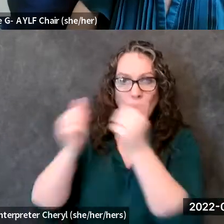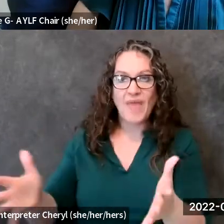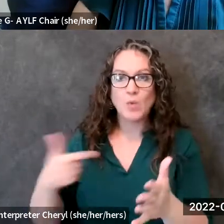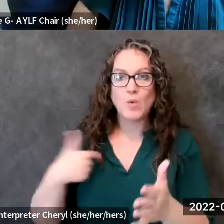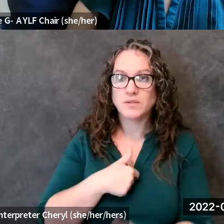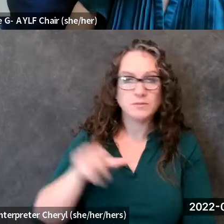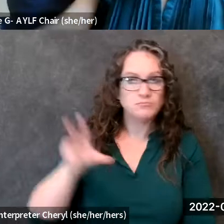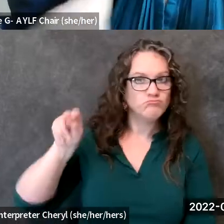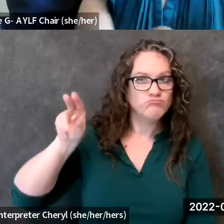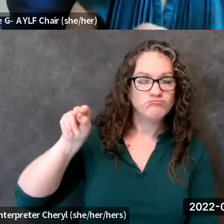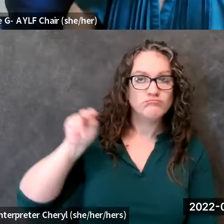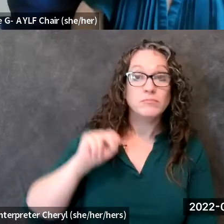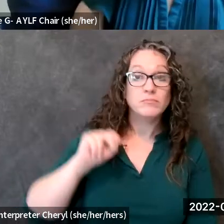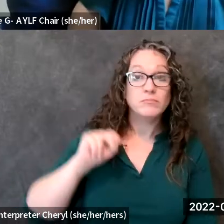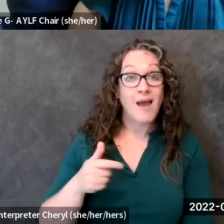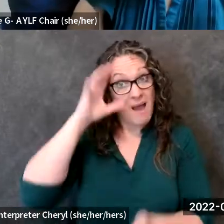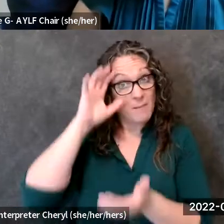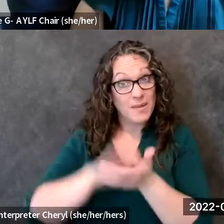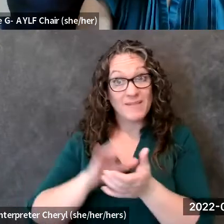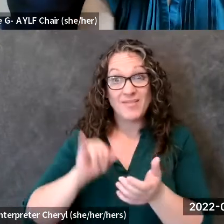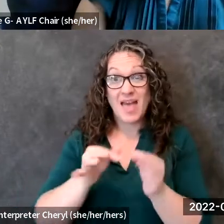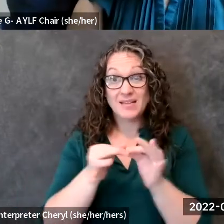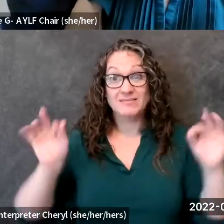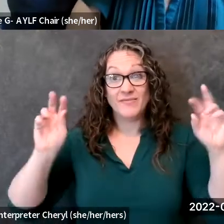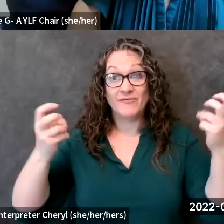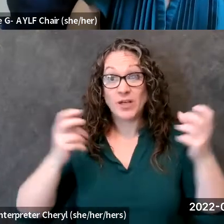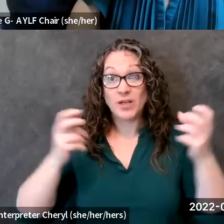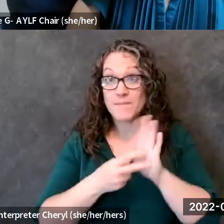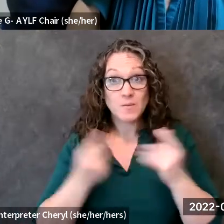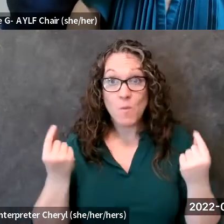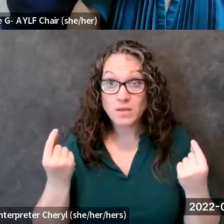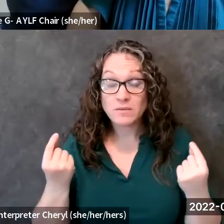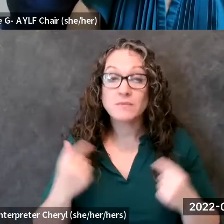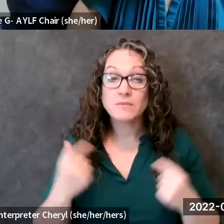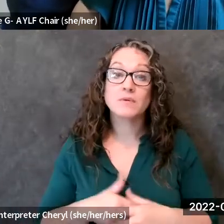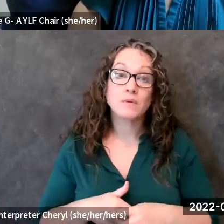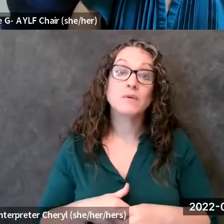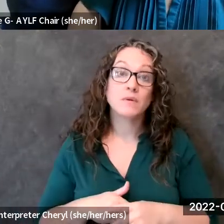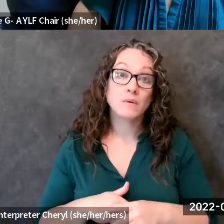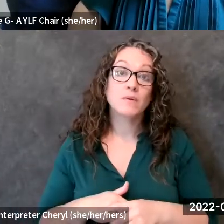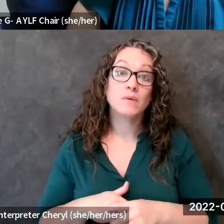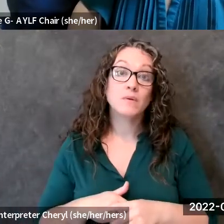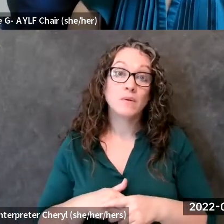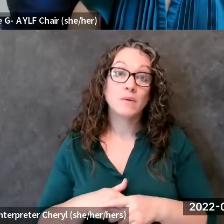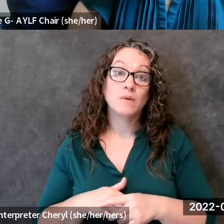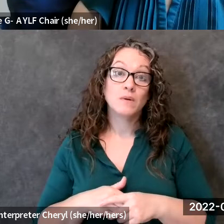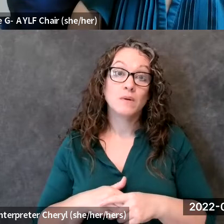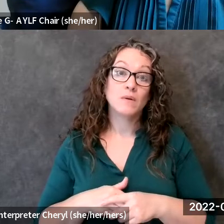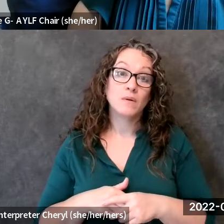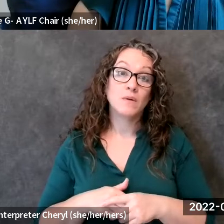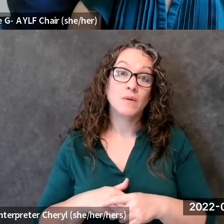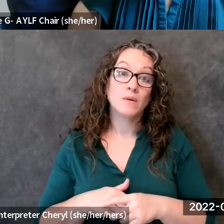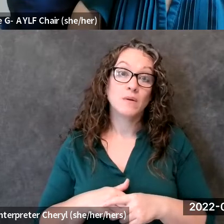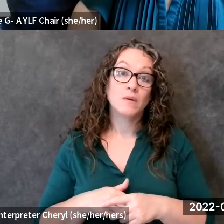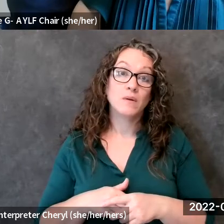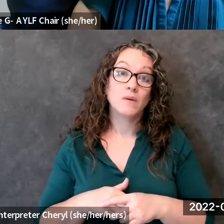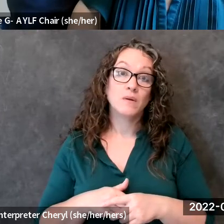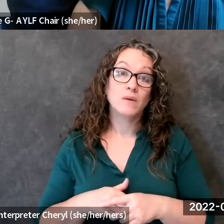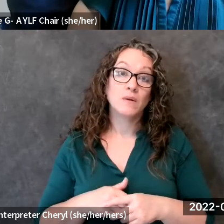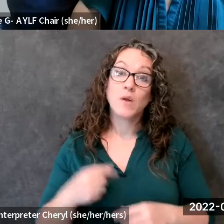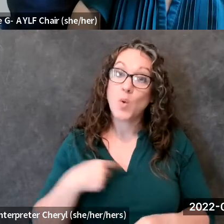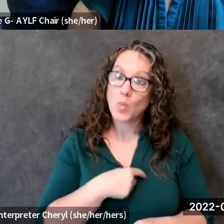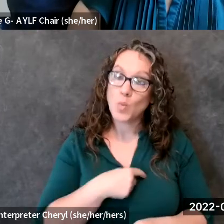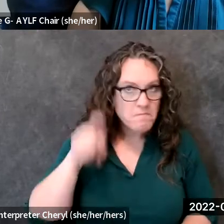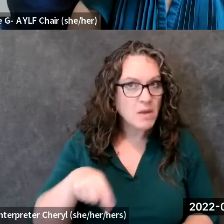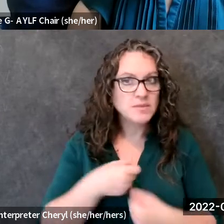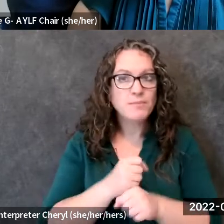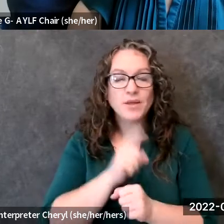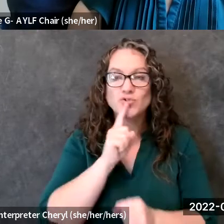in that is you know we must continue to make sure that our voices are heard that our input